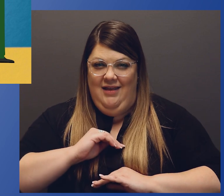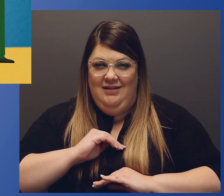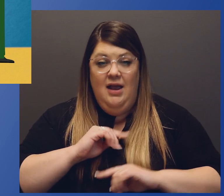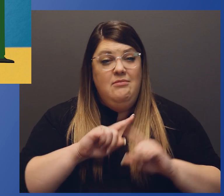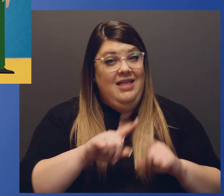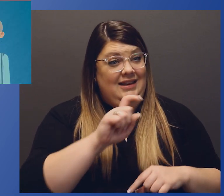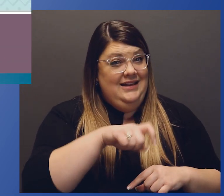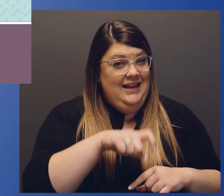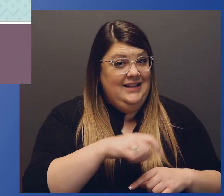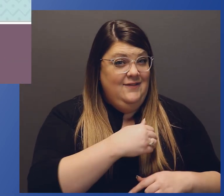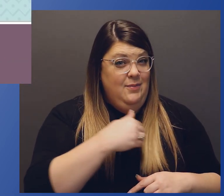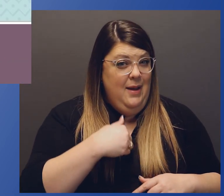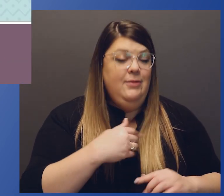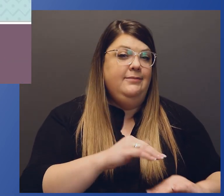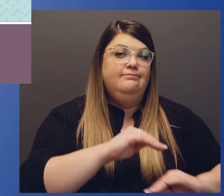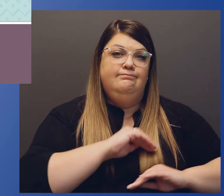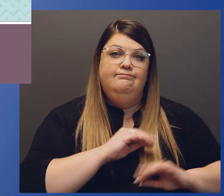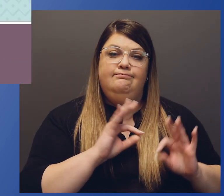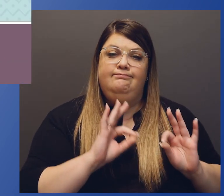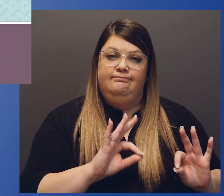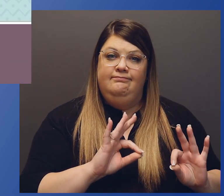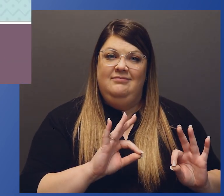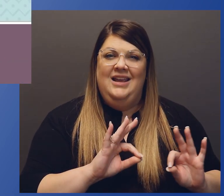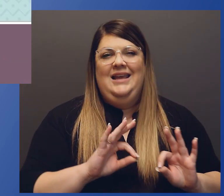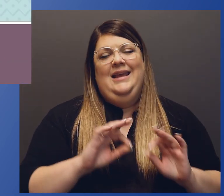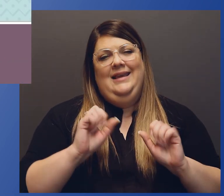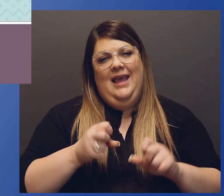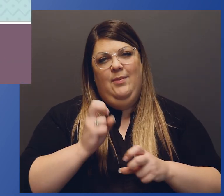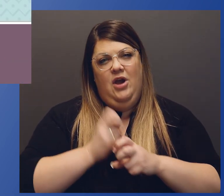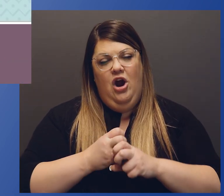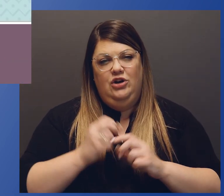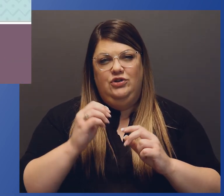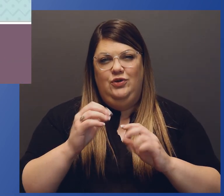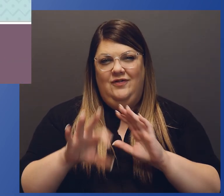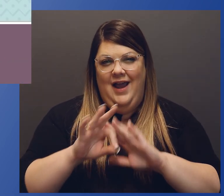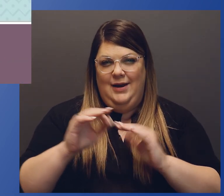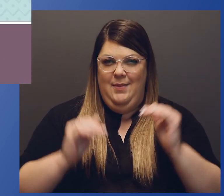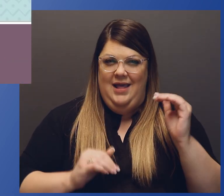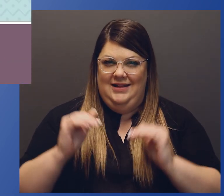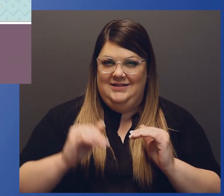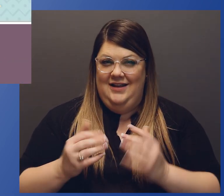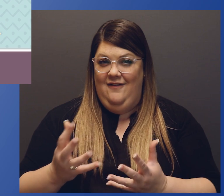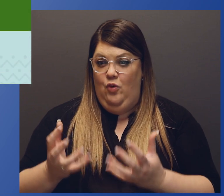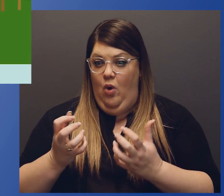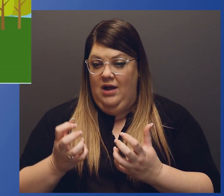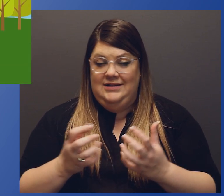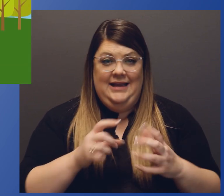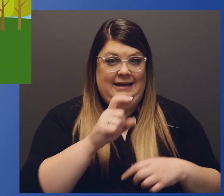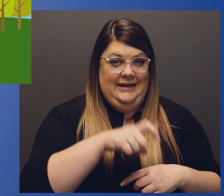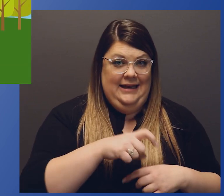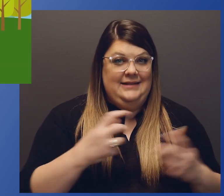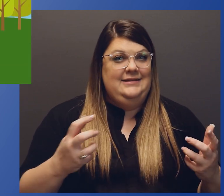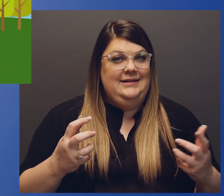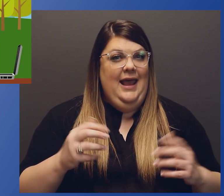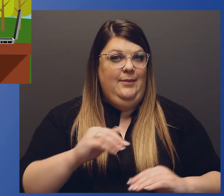for meeting the needs of the member. Creative solutions may be needed to meet the family's wants. Something to note.